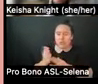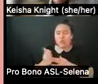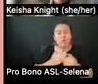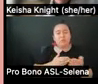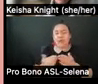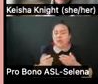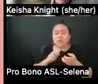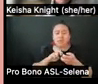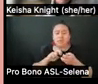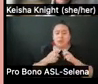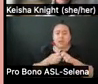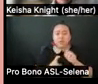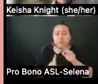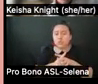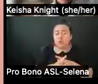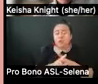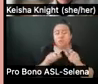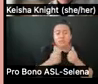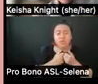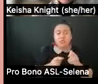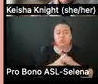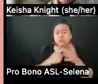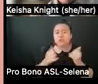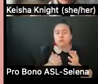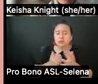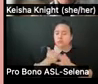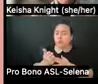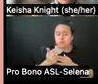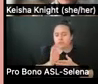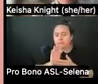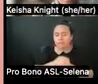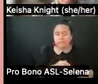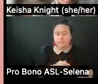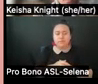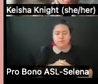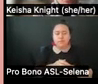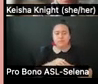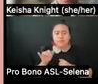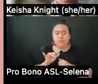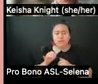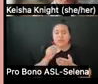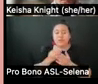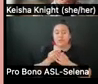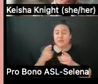So, funding to date is also important because it gives us a sense of the community funders will be a